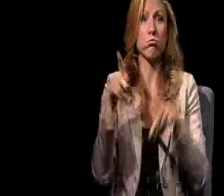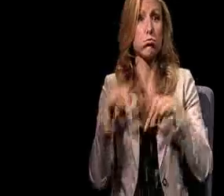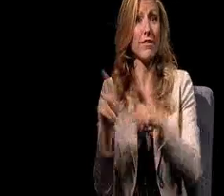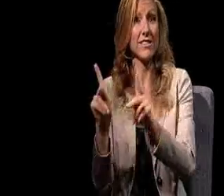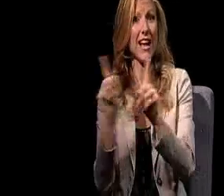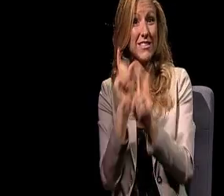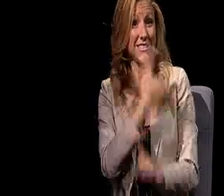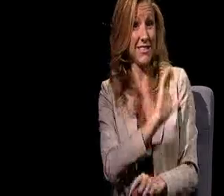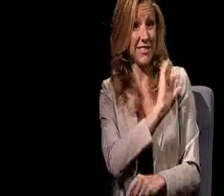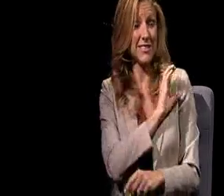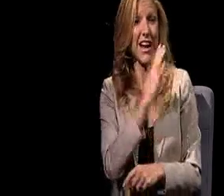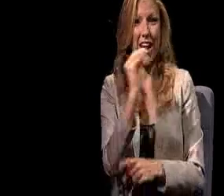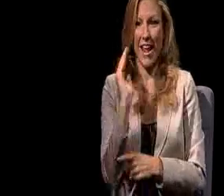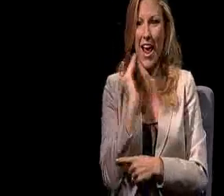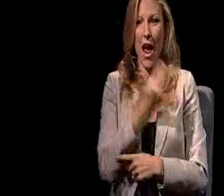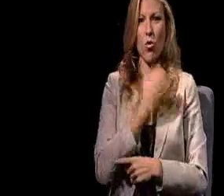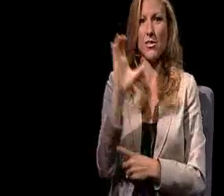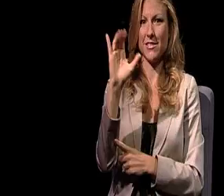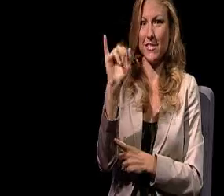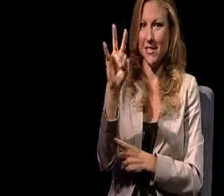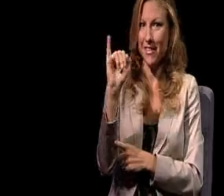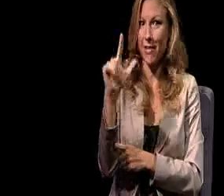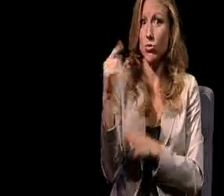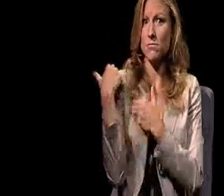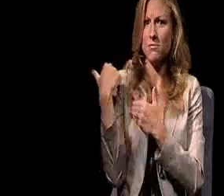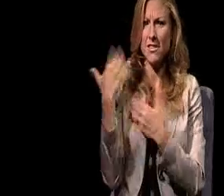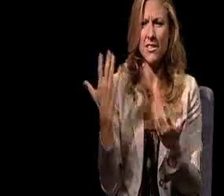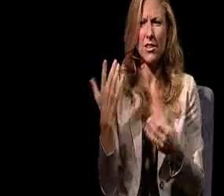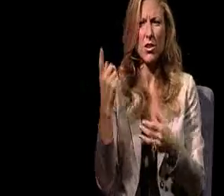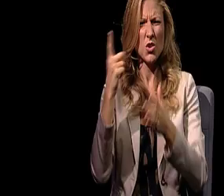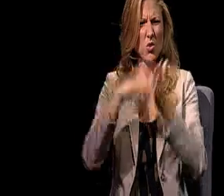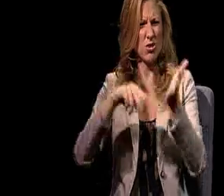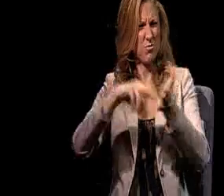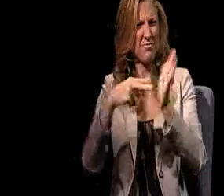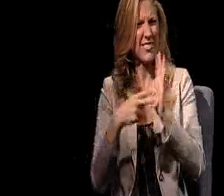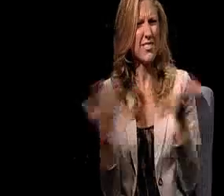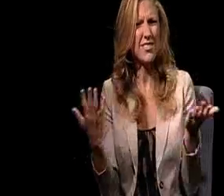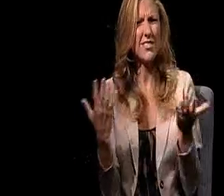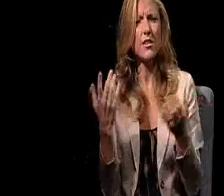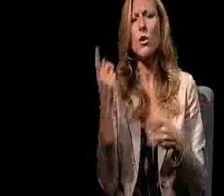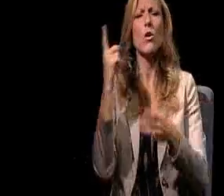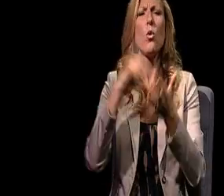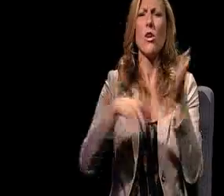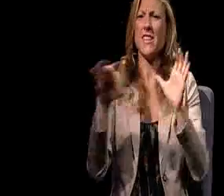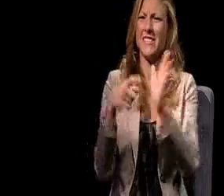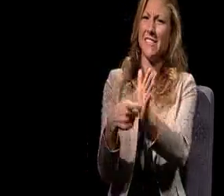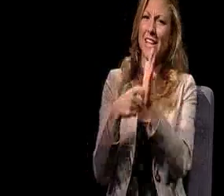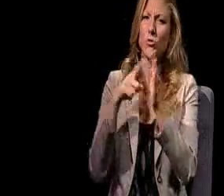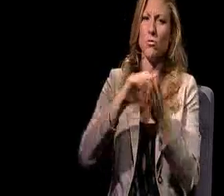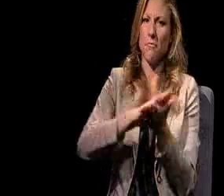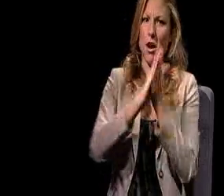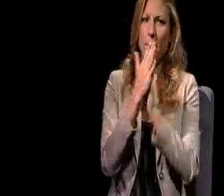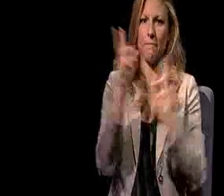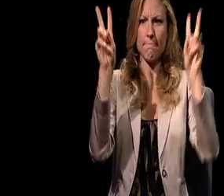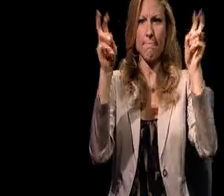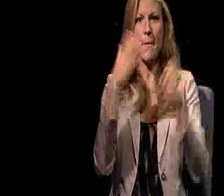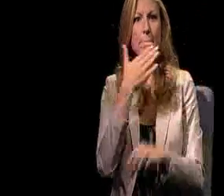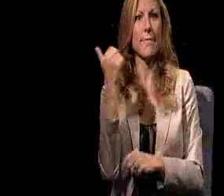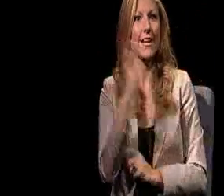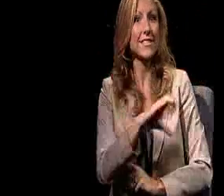as citizens and our civil responsibilities, what do we mean? What does it take to be a better citizen?